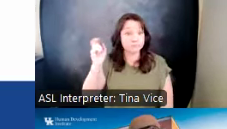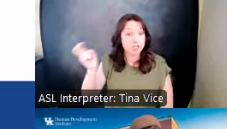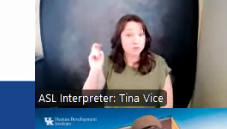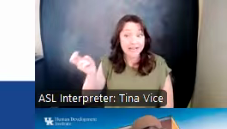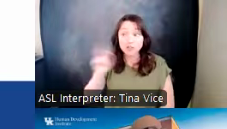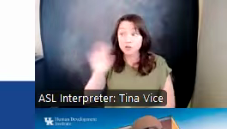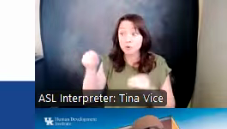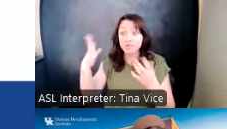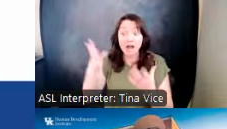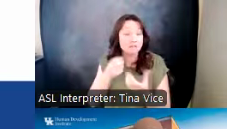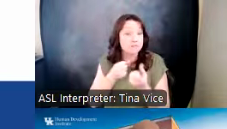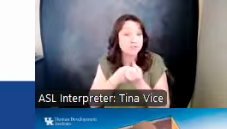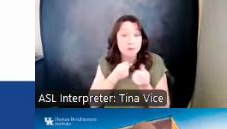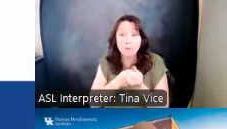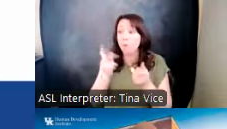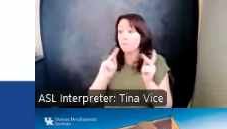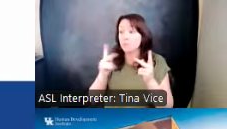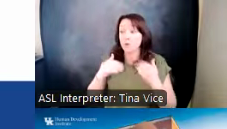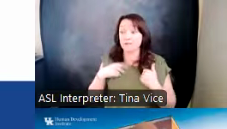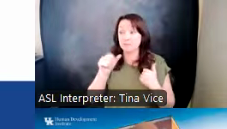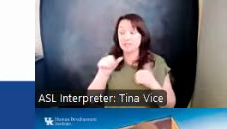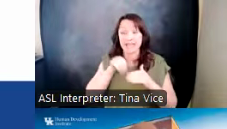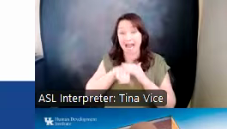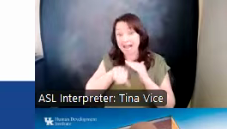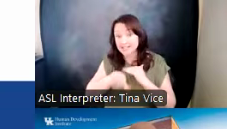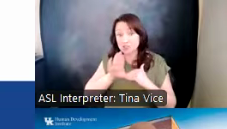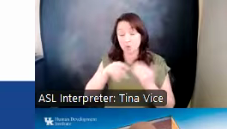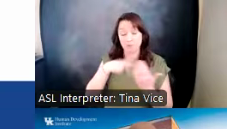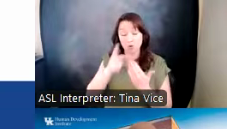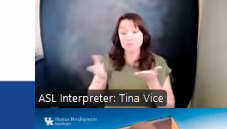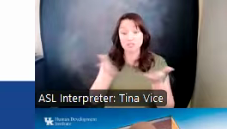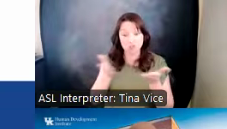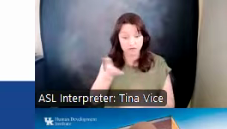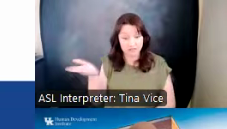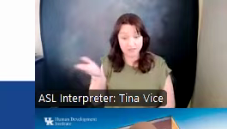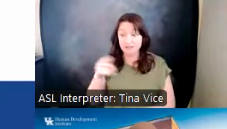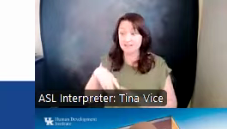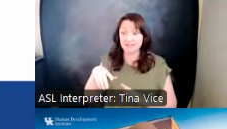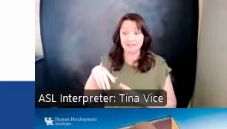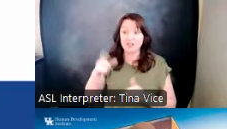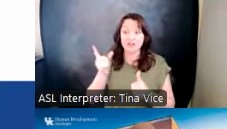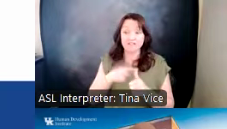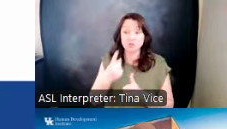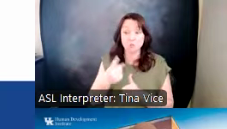help ensure that people with disabilities are accessing your programs and services. The first one here is communication methods. So recognizing